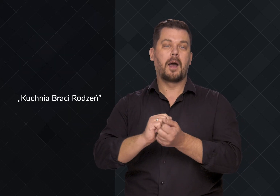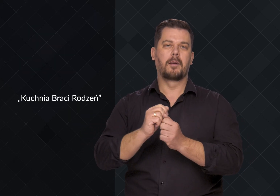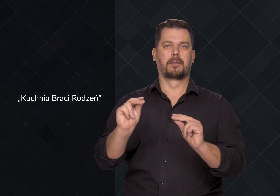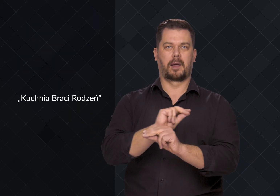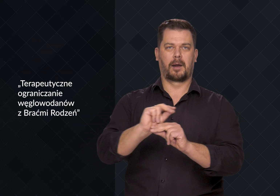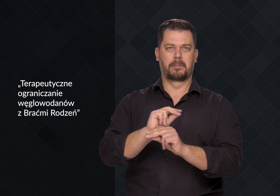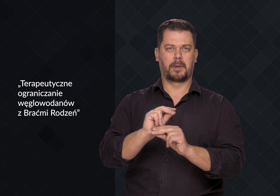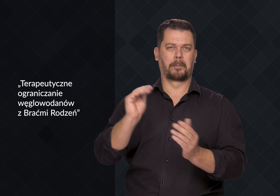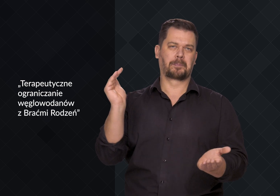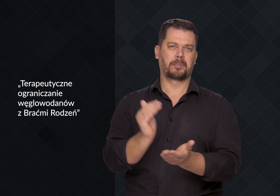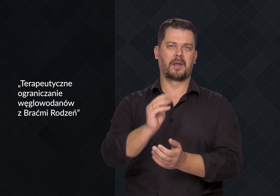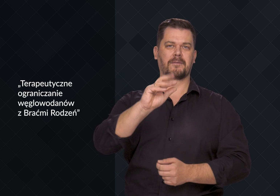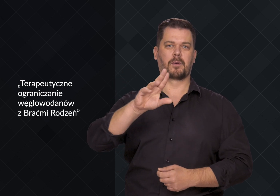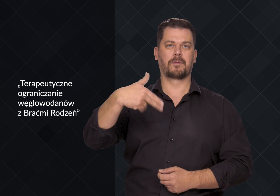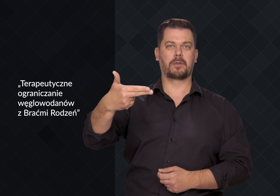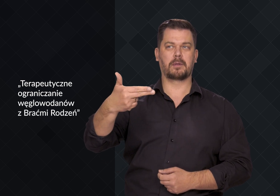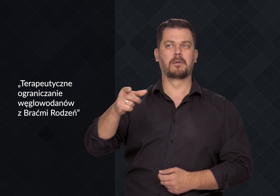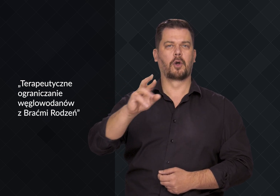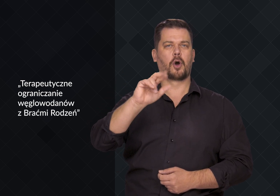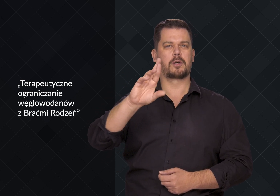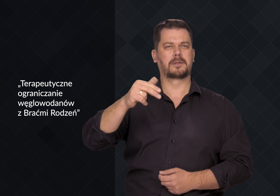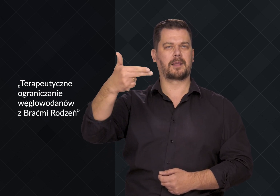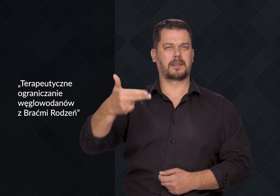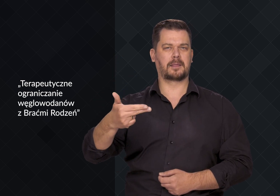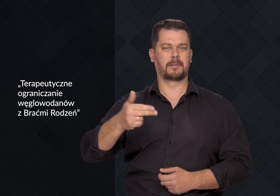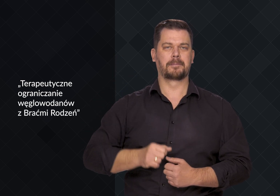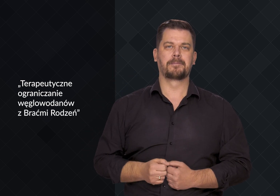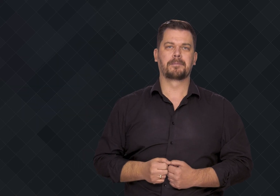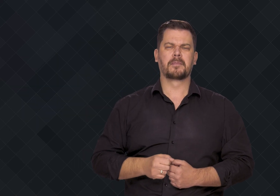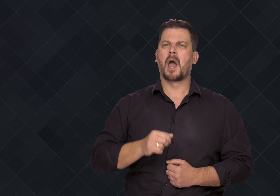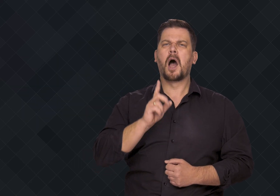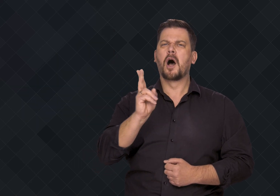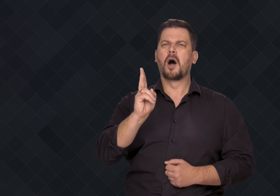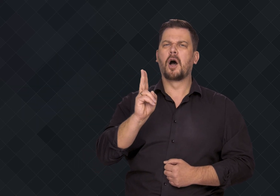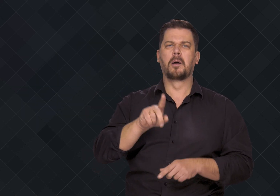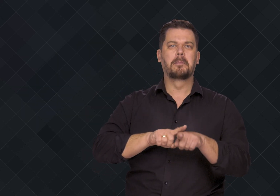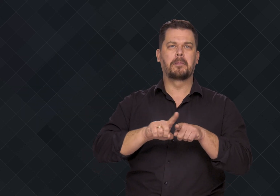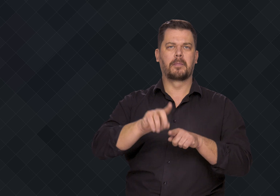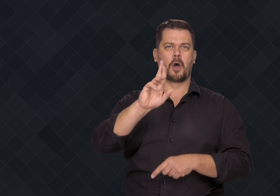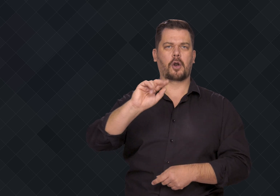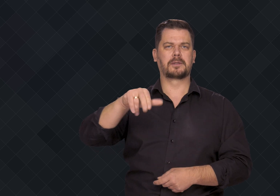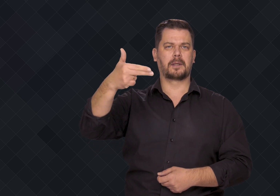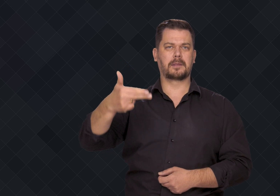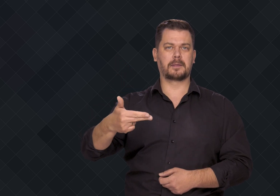and "Therapeutic Carbohydrate Restriction". Alright, so who are the Rodzeń brothers?